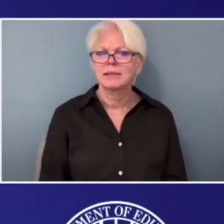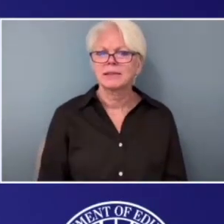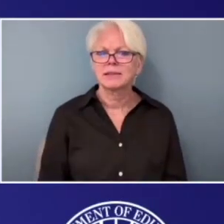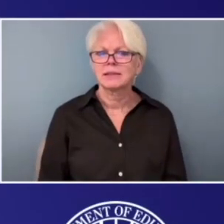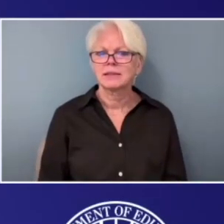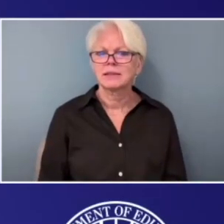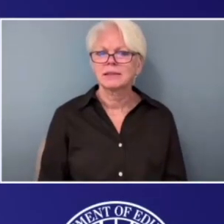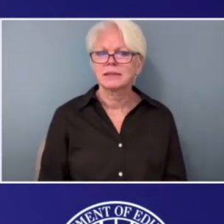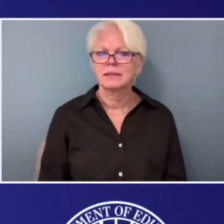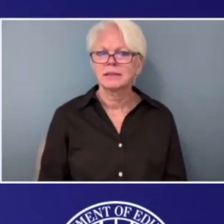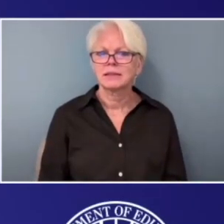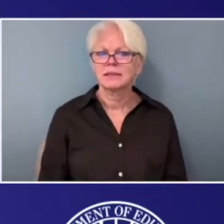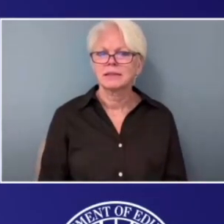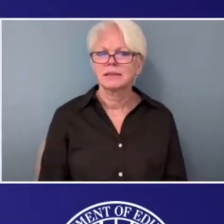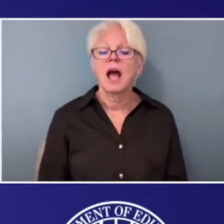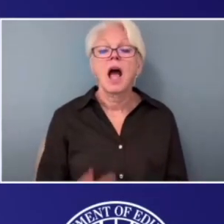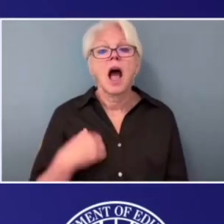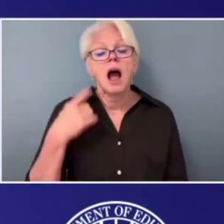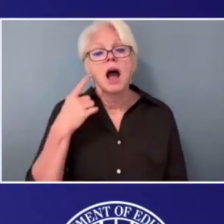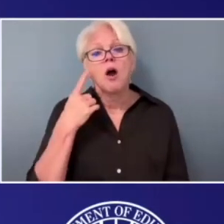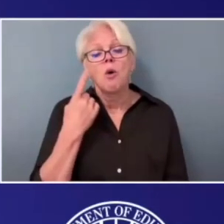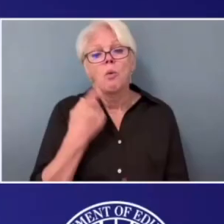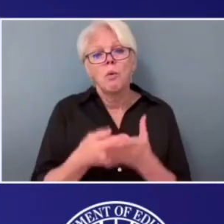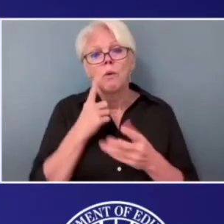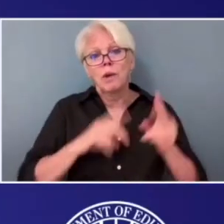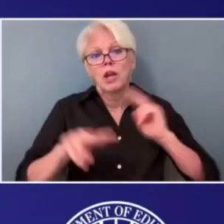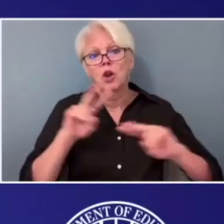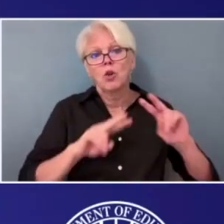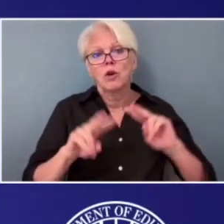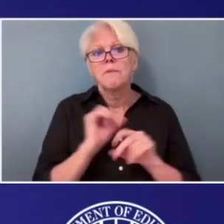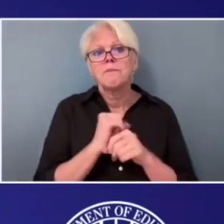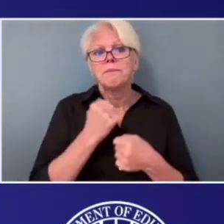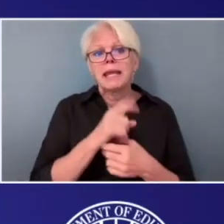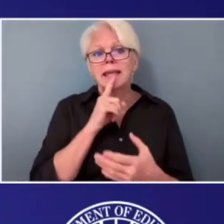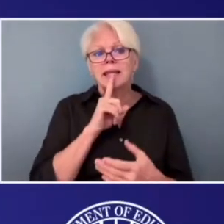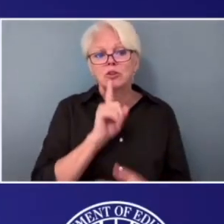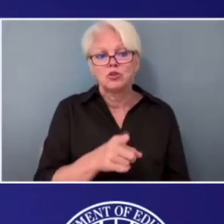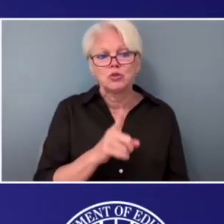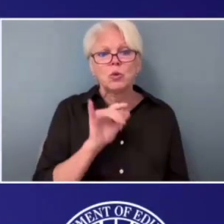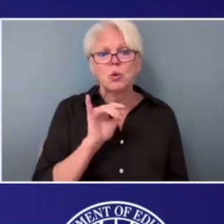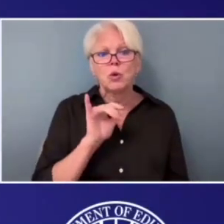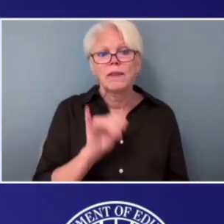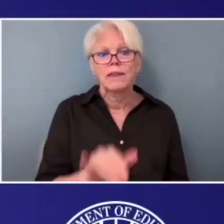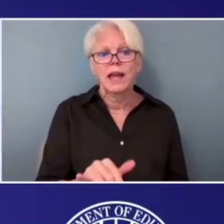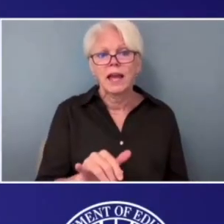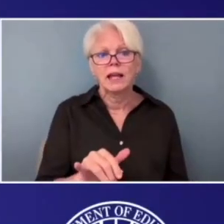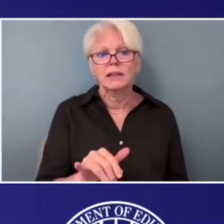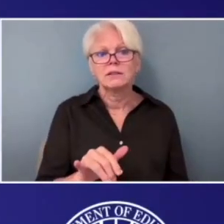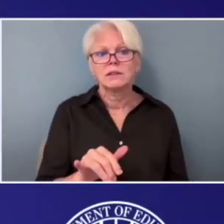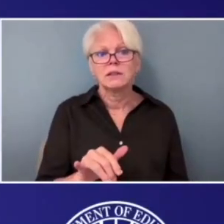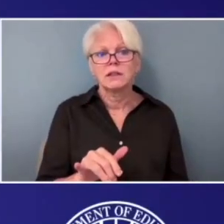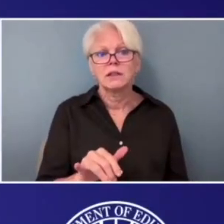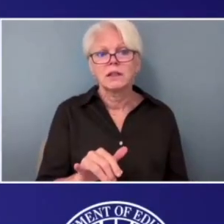I think what we're, what we're looking at is making sure that changes in one section